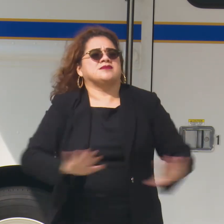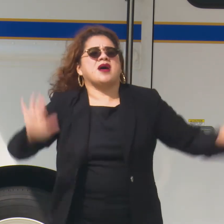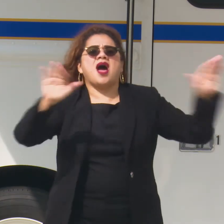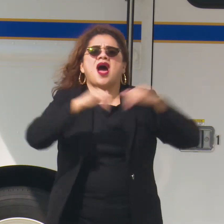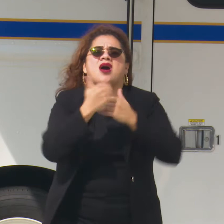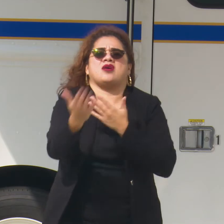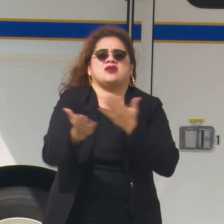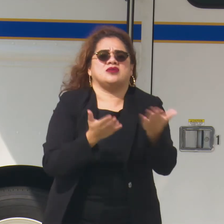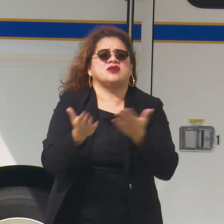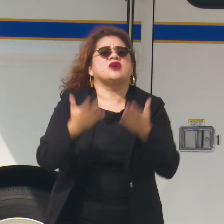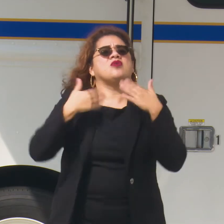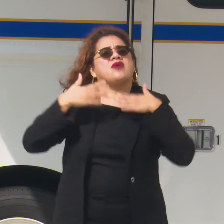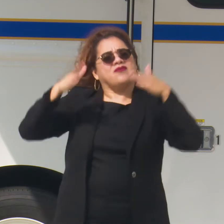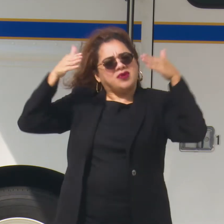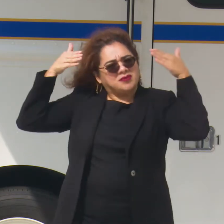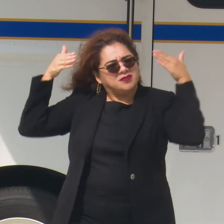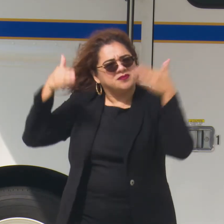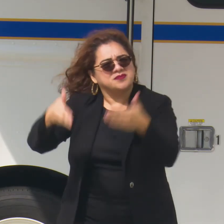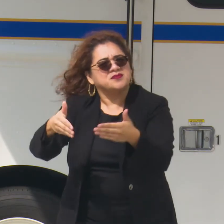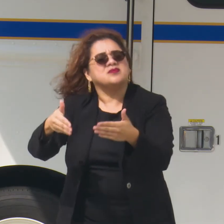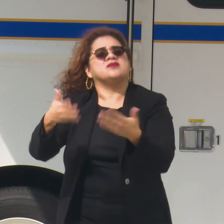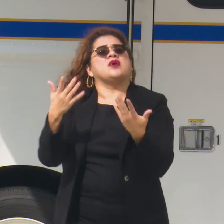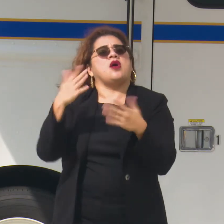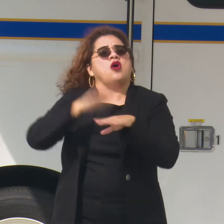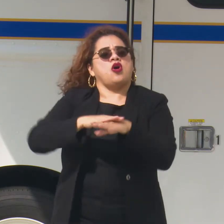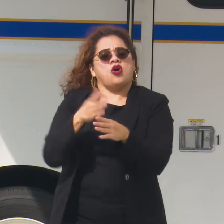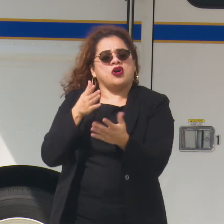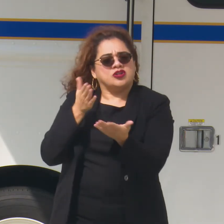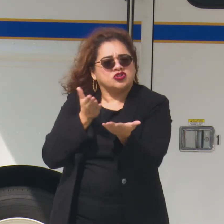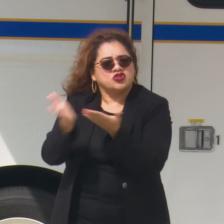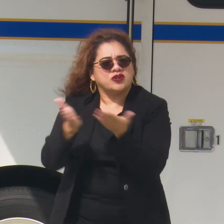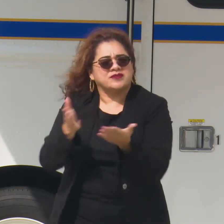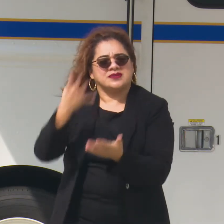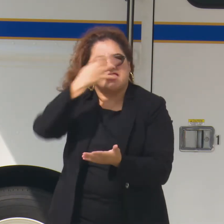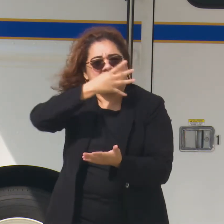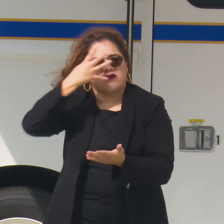a first of its kind in California and one of the first in the nation. While